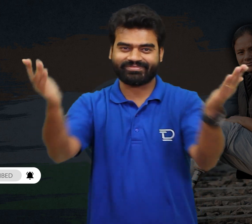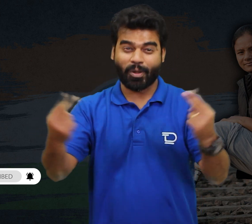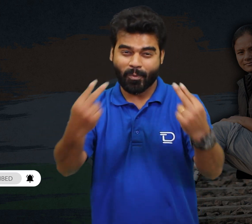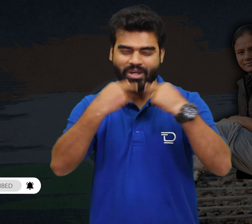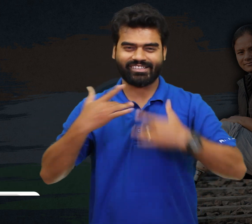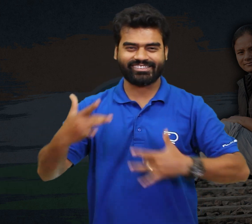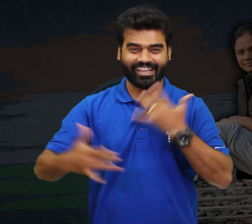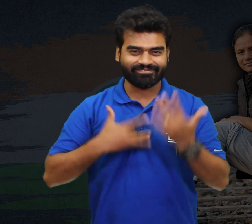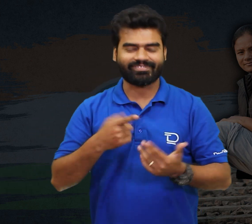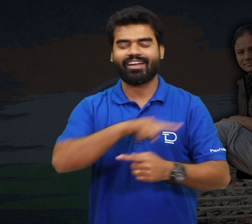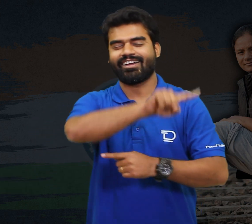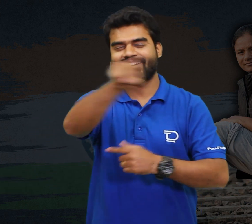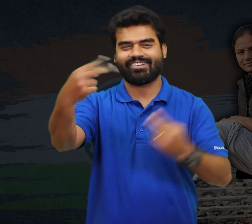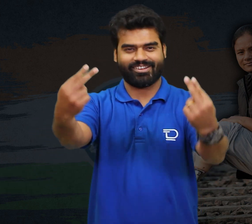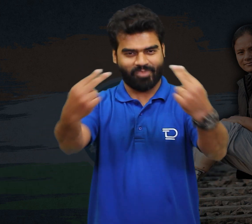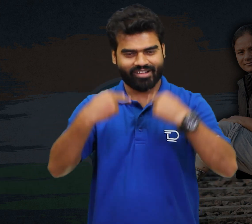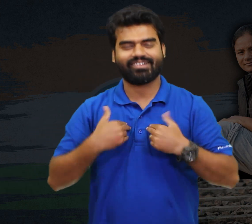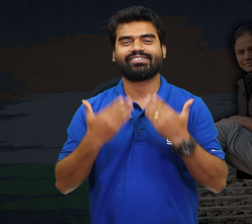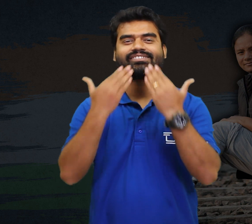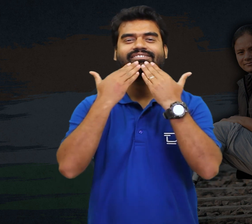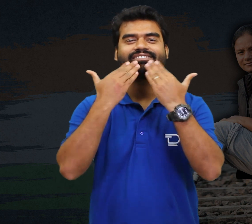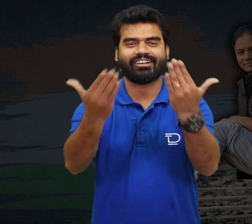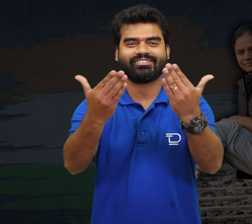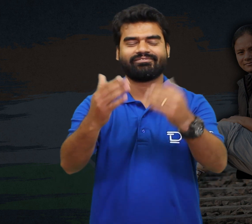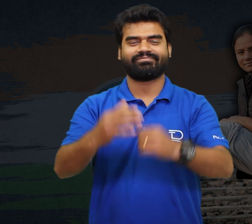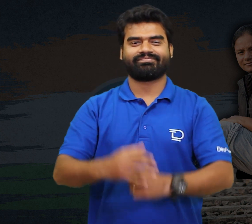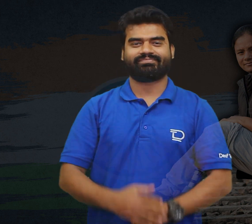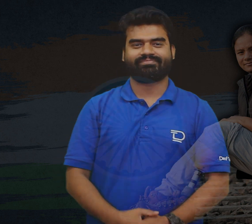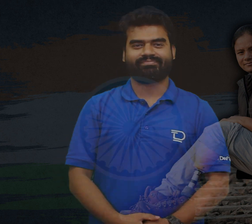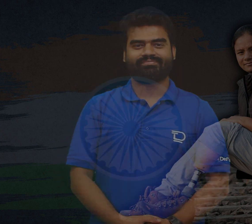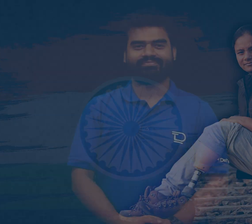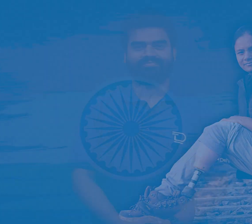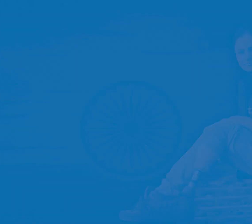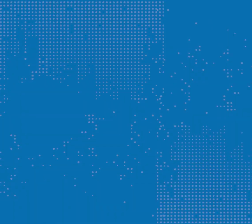Thank you for your support.